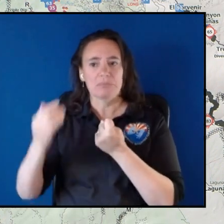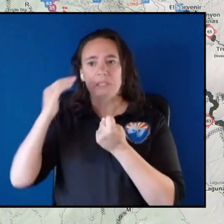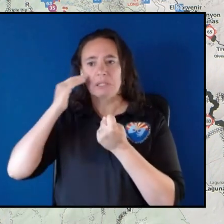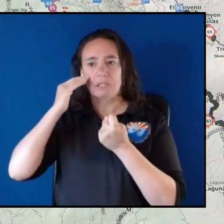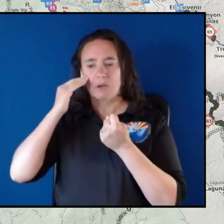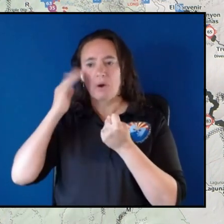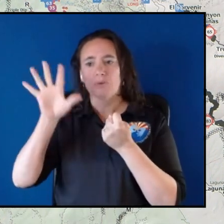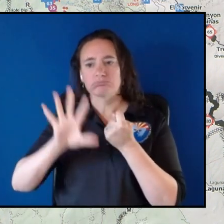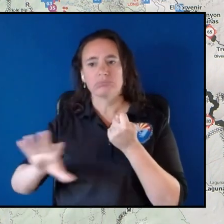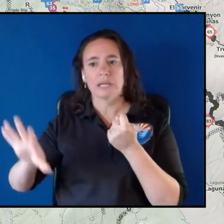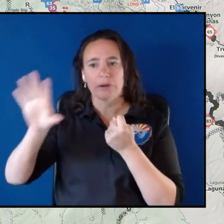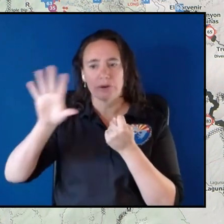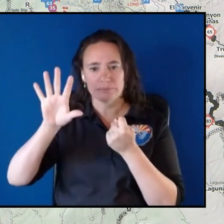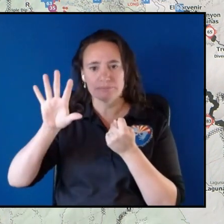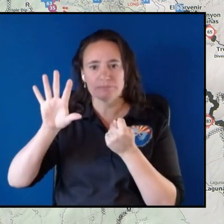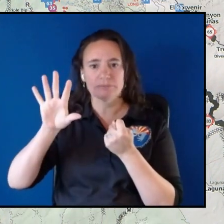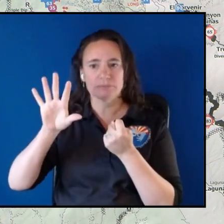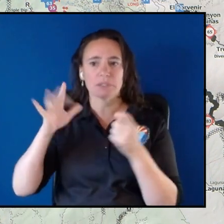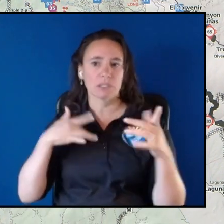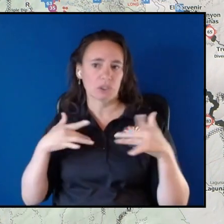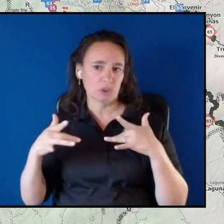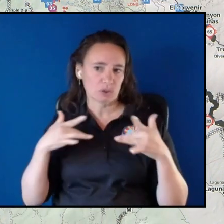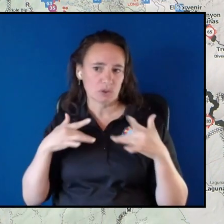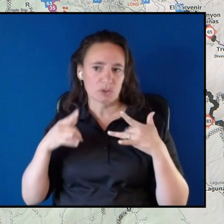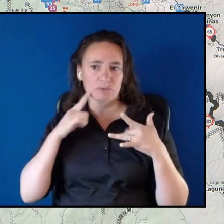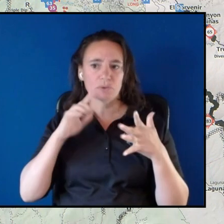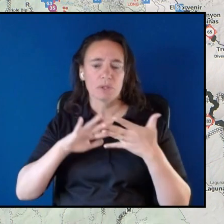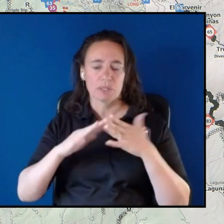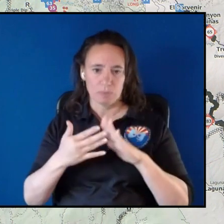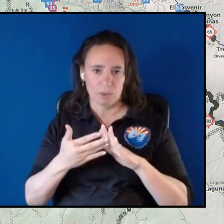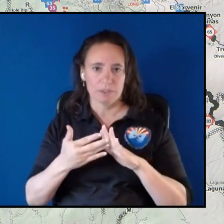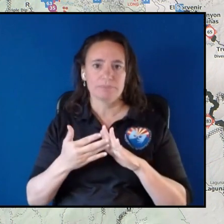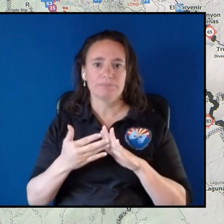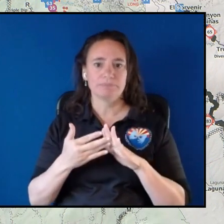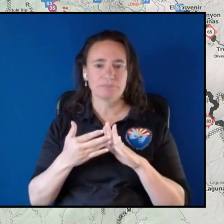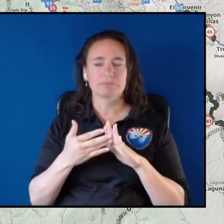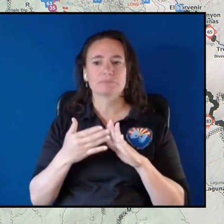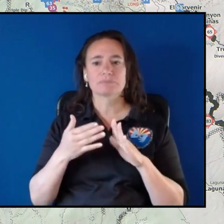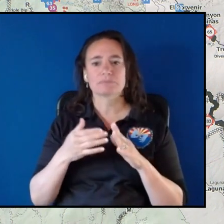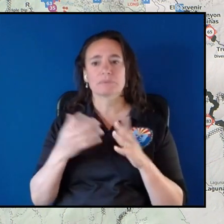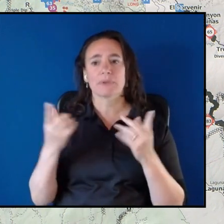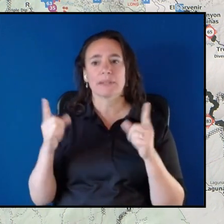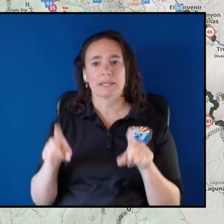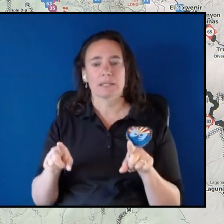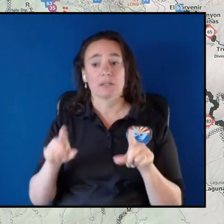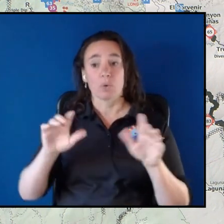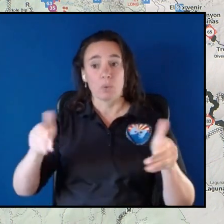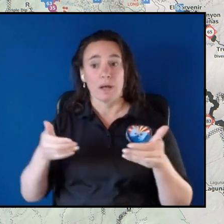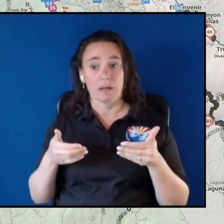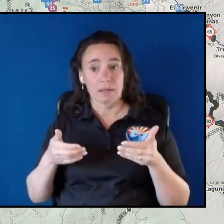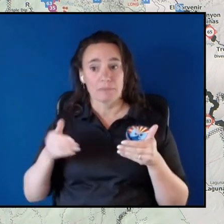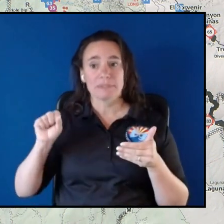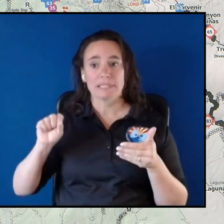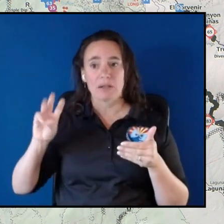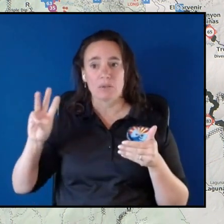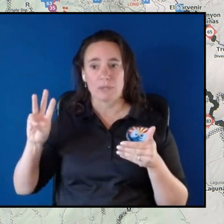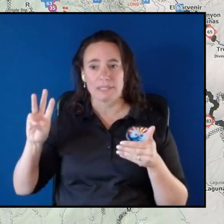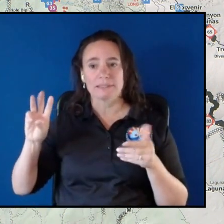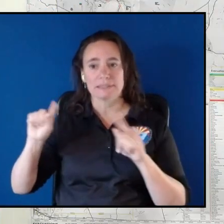the concerns for the communities and the incident. So, welcome Southwest Team 2. And with that, we'll get started